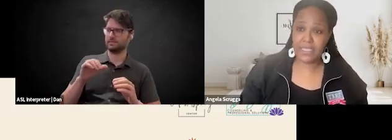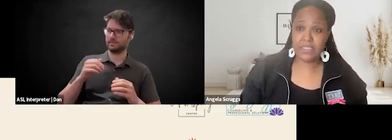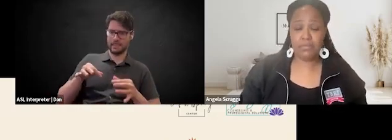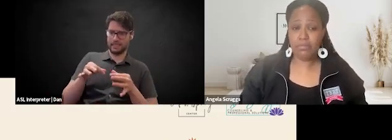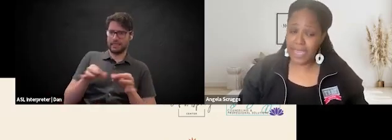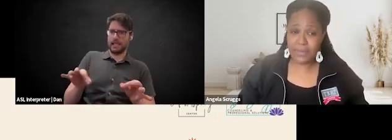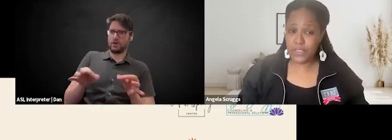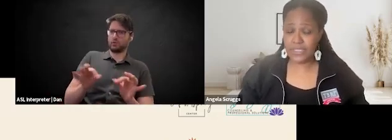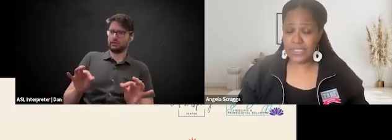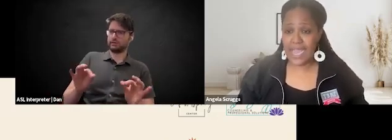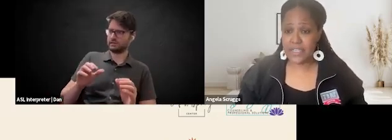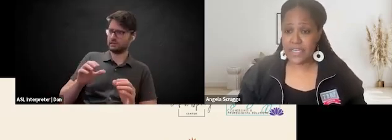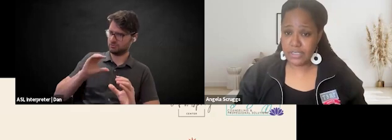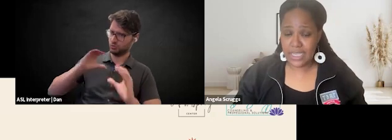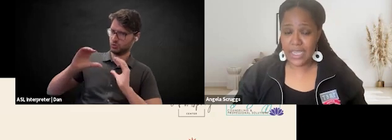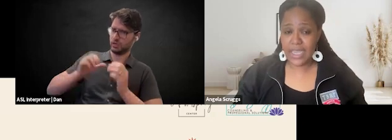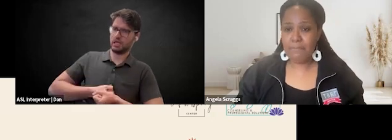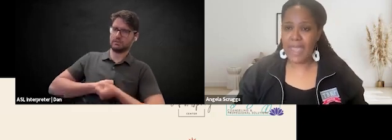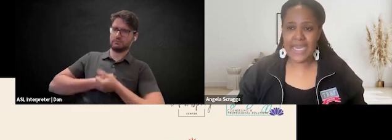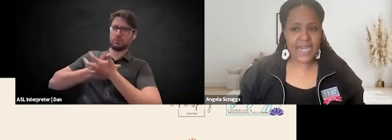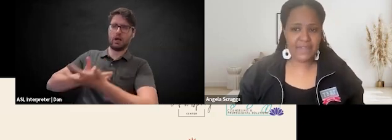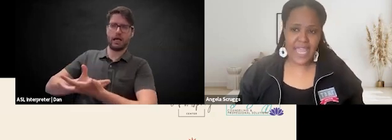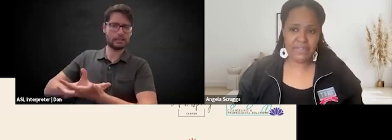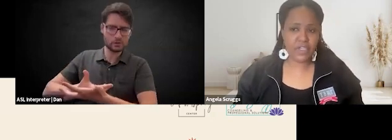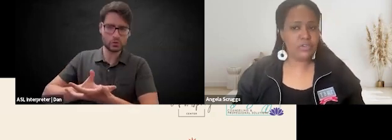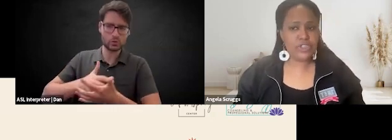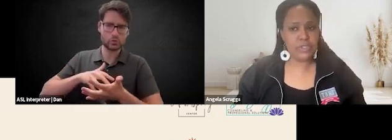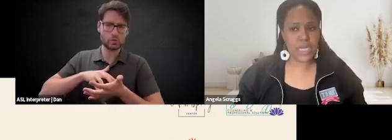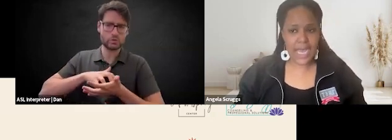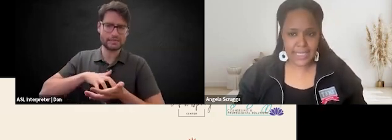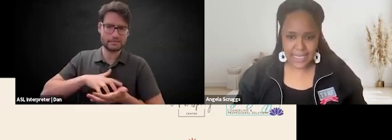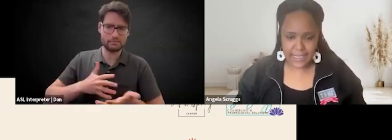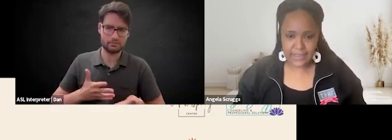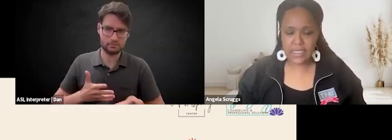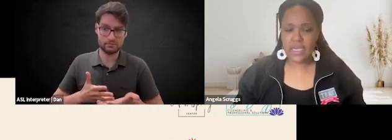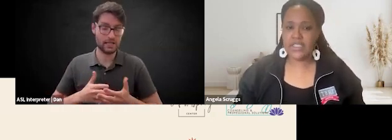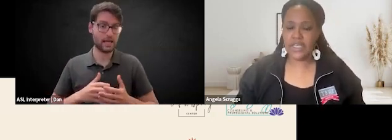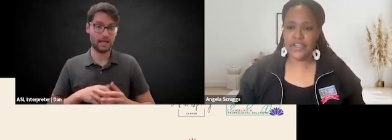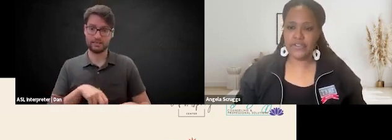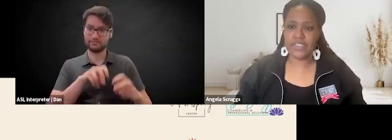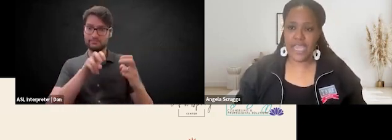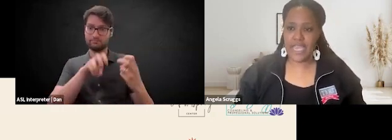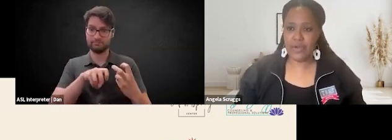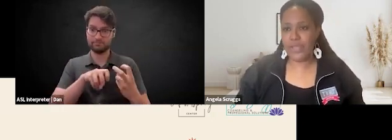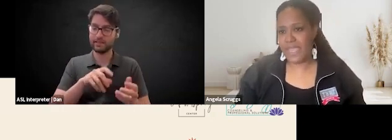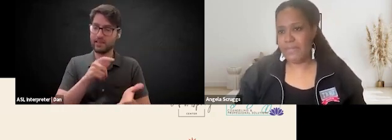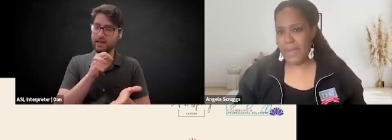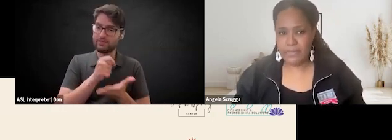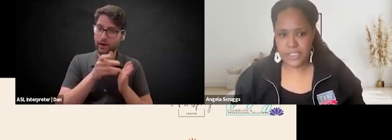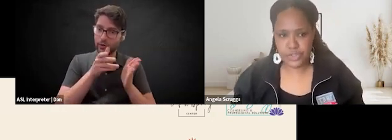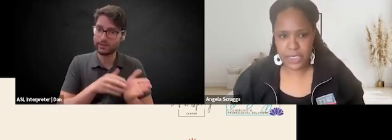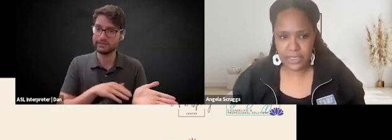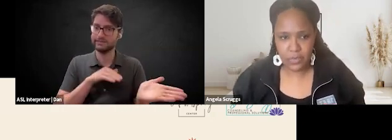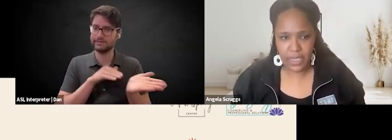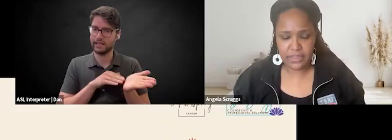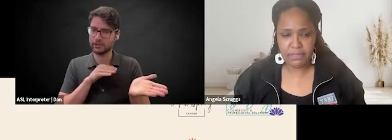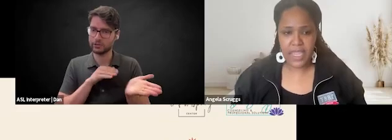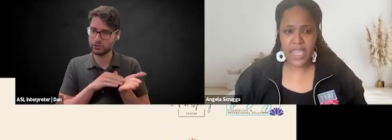and may-- maybe doing the diagnosing, may not even have the cultural context to understand what they might be struggling with.